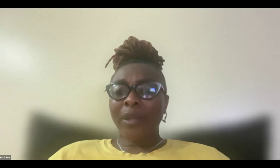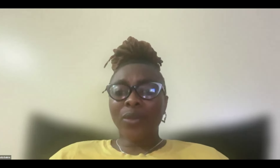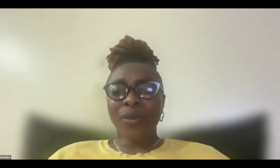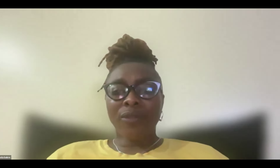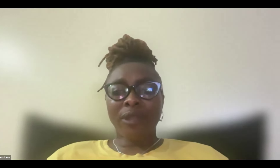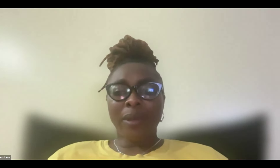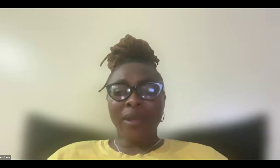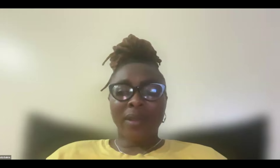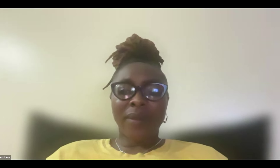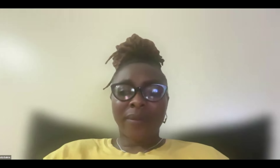sola bakre: Beatrice? Phoebe.